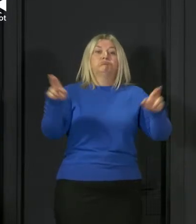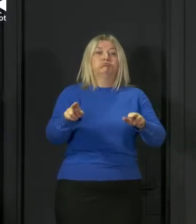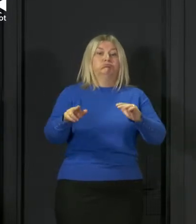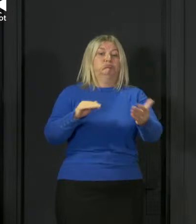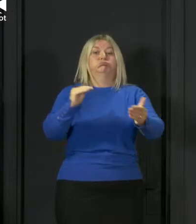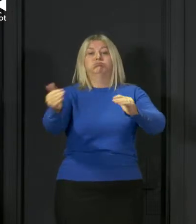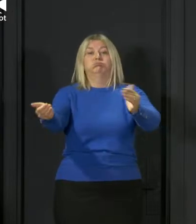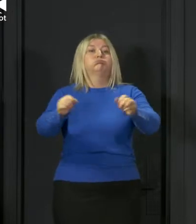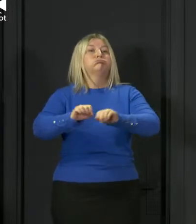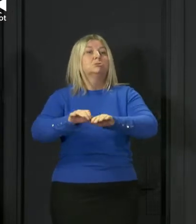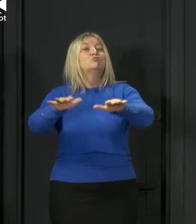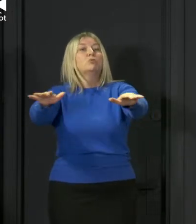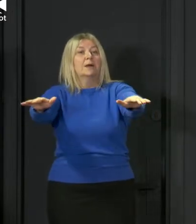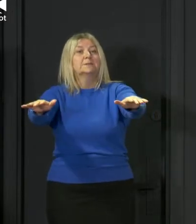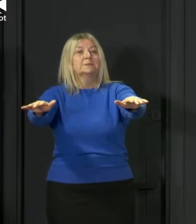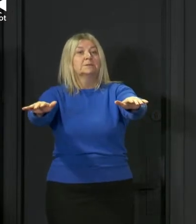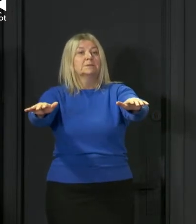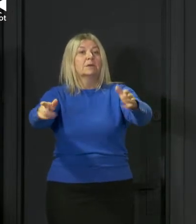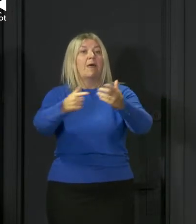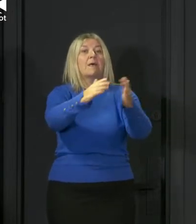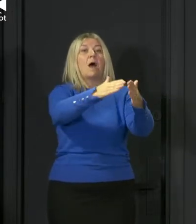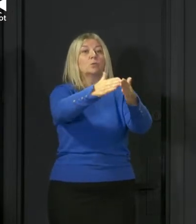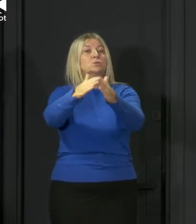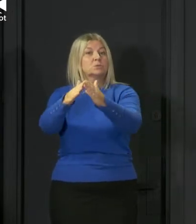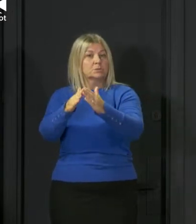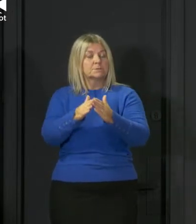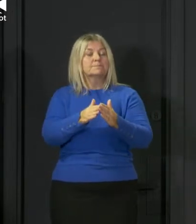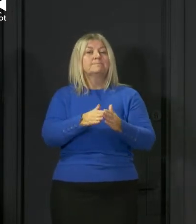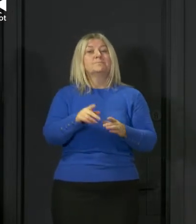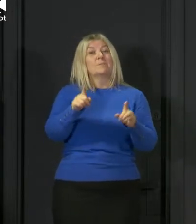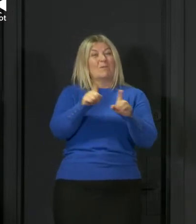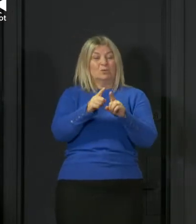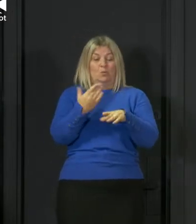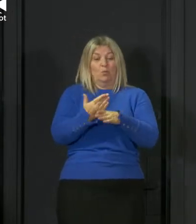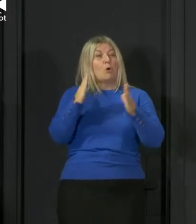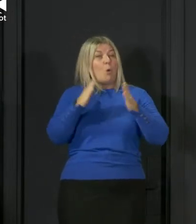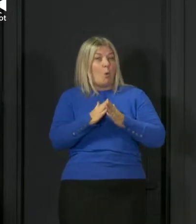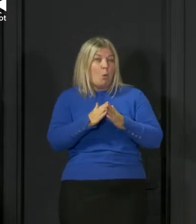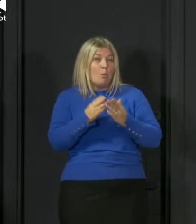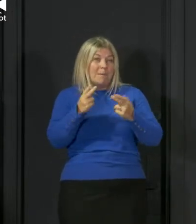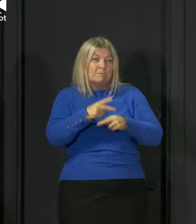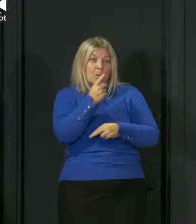And in addition, please work from home if it is possible for you to do so and download the